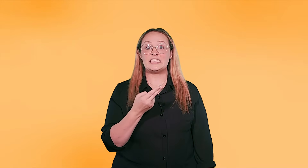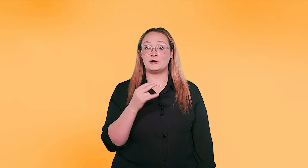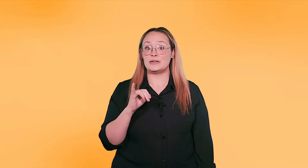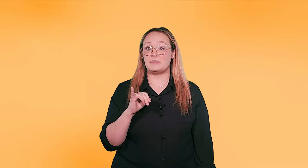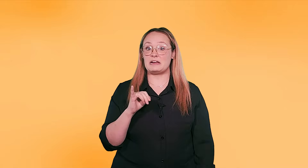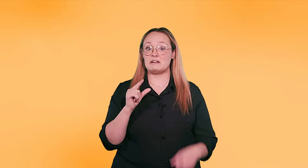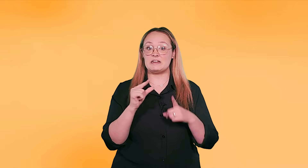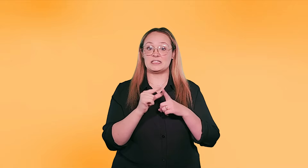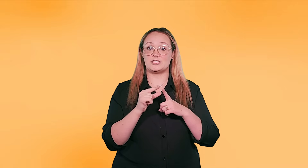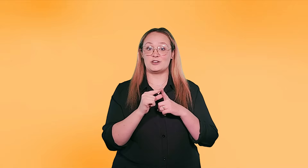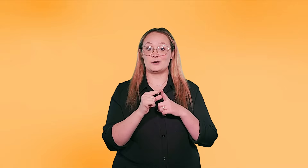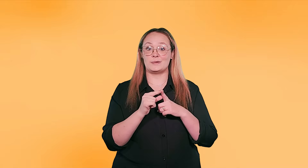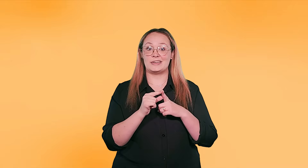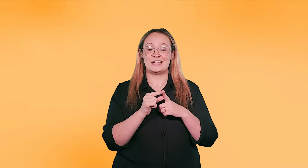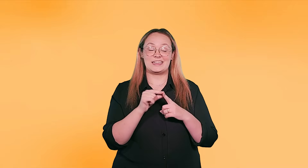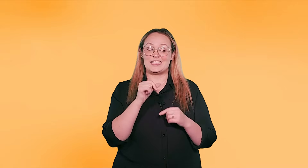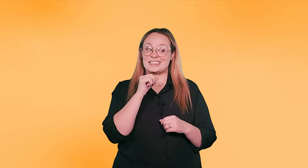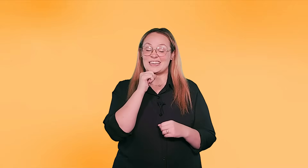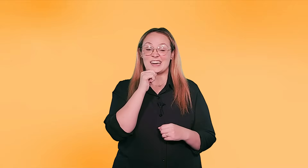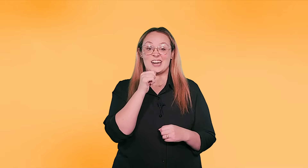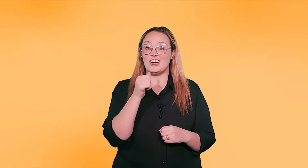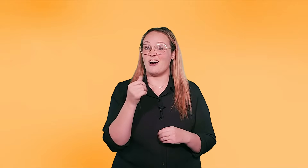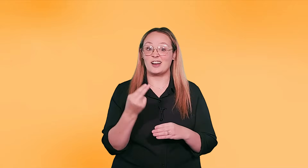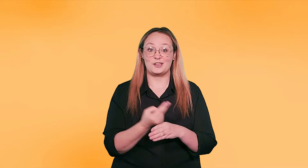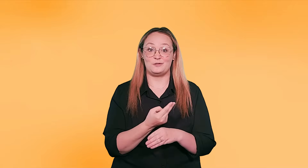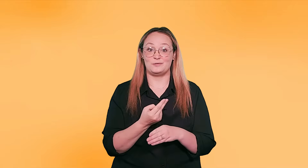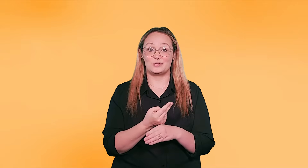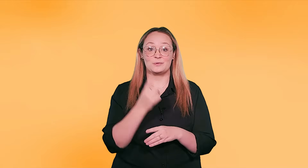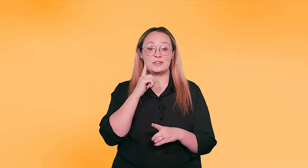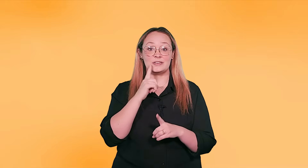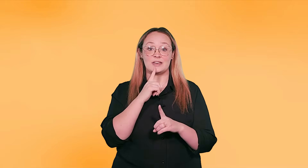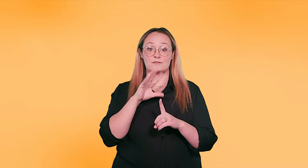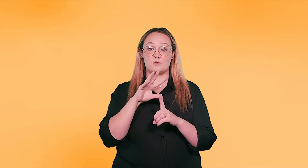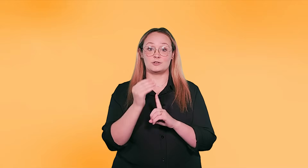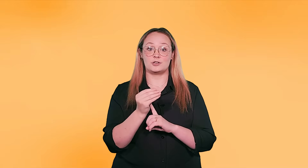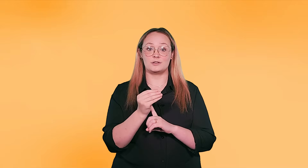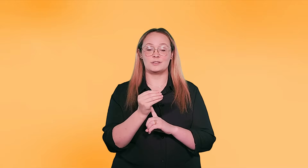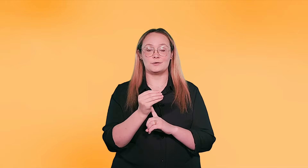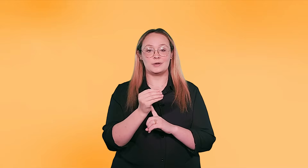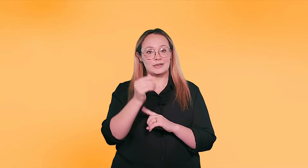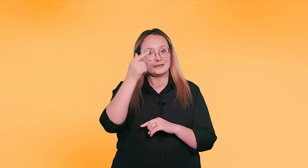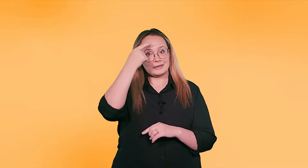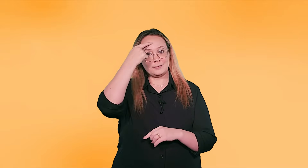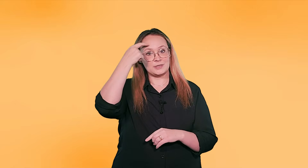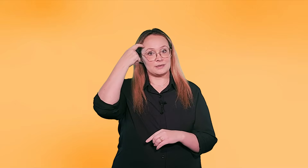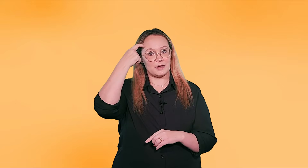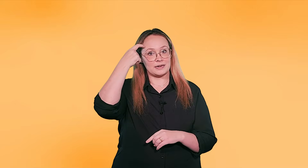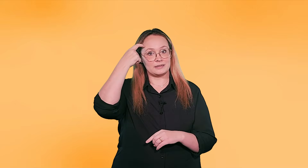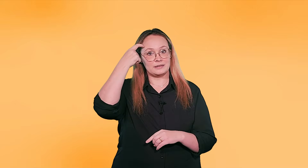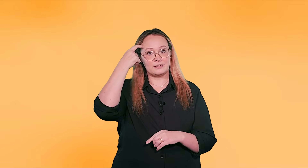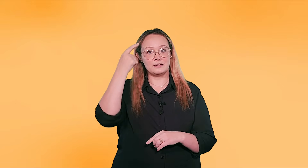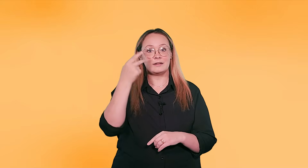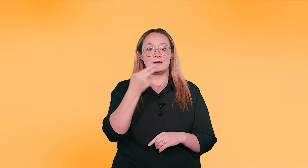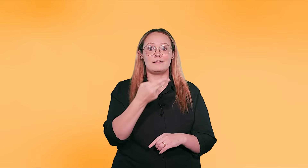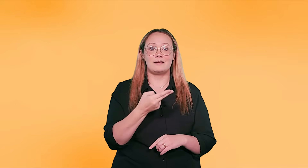'Hearing impaired' is a term that's not used within Deaf culture, so keep this in mind.